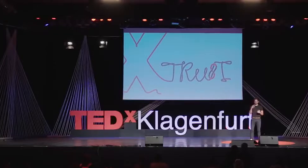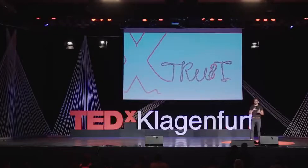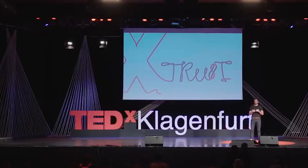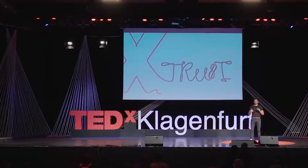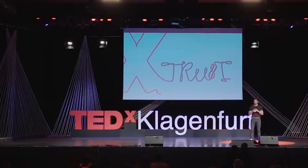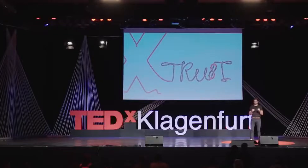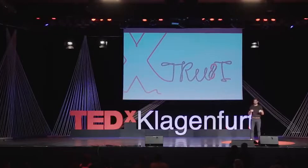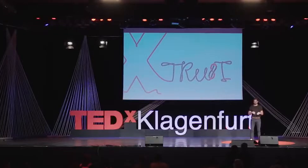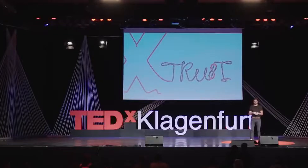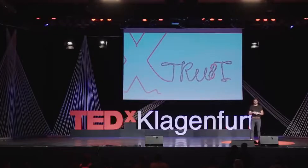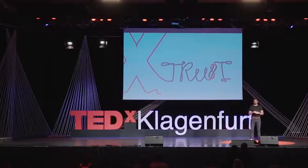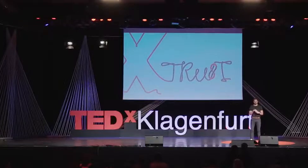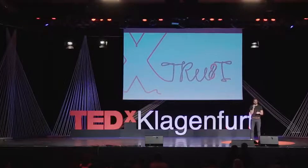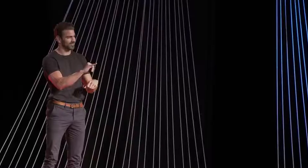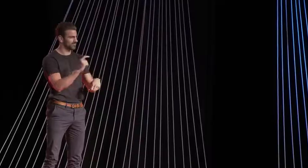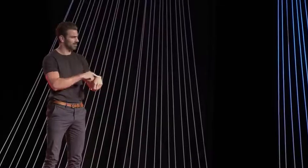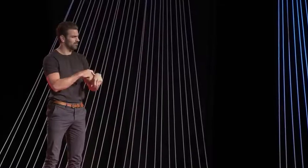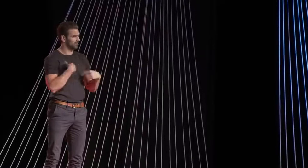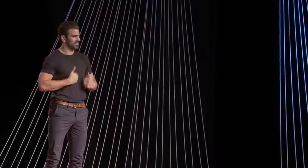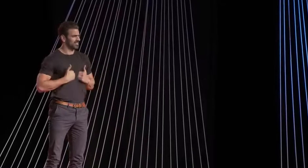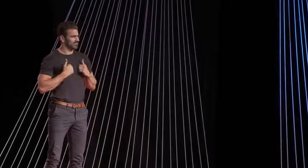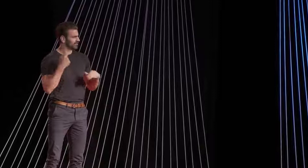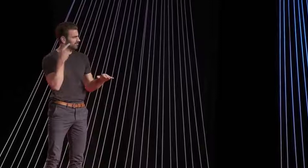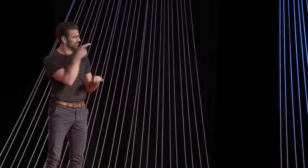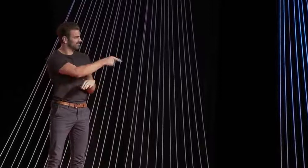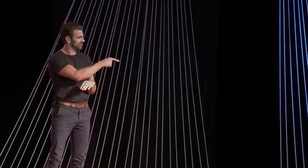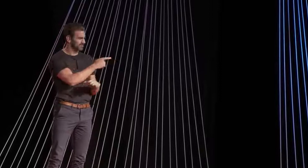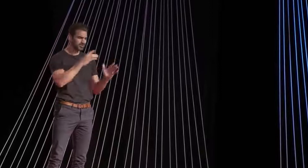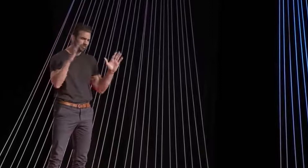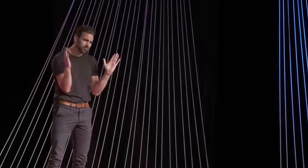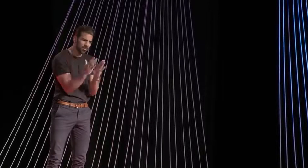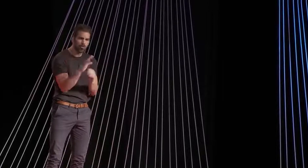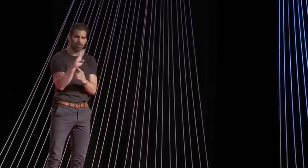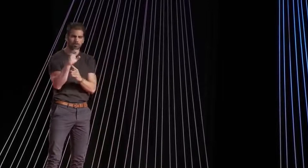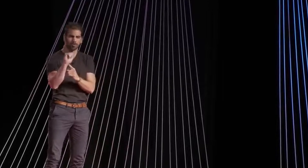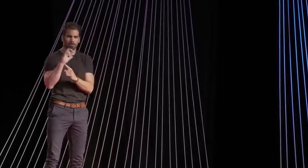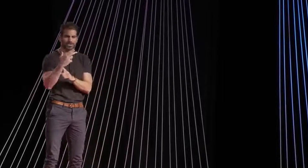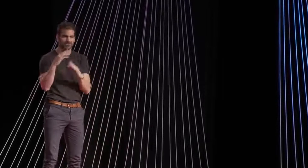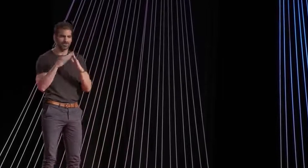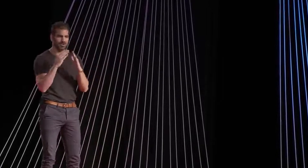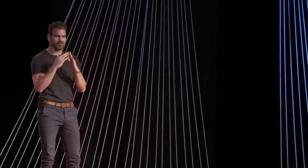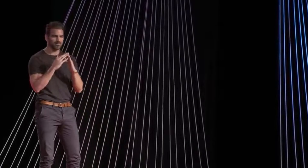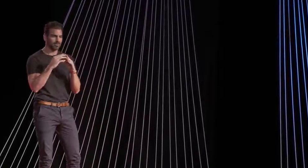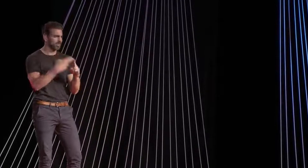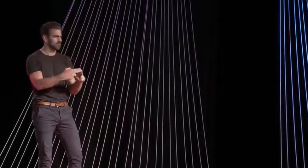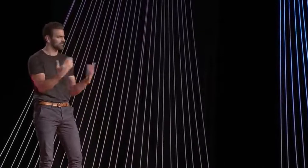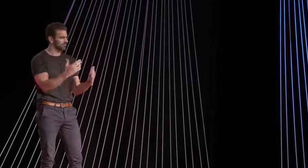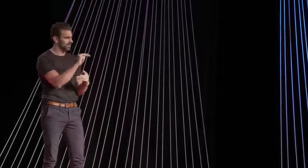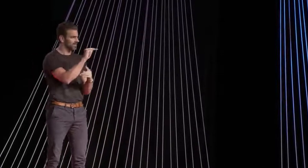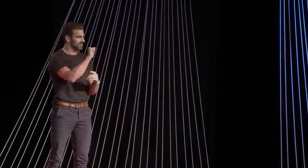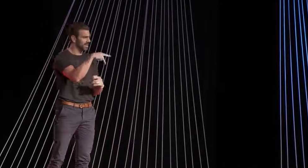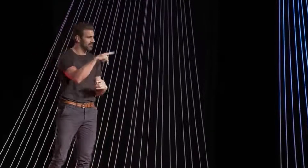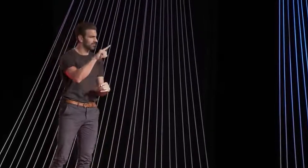i'd like to tell you a story when i was 24 i found myself living in a small beach town by the name of